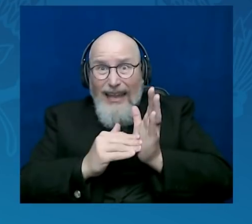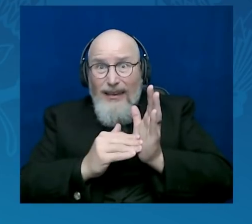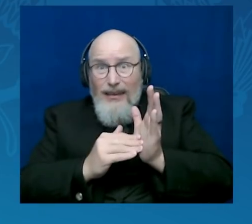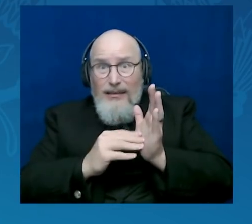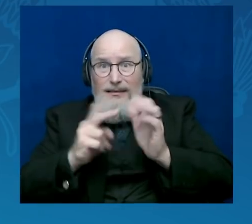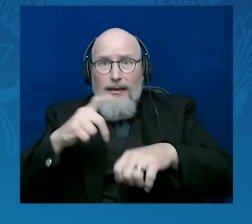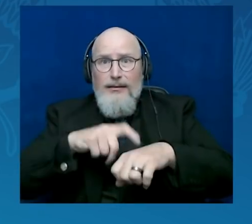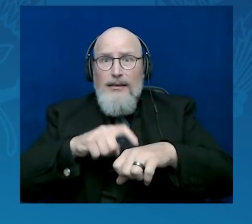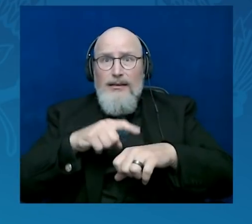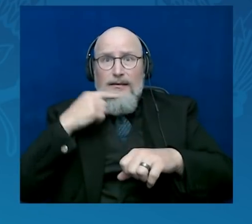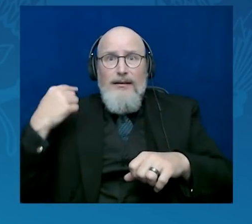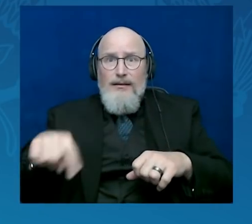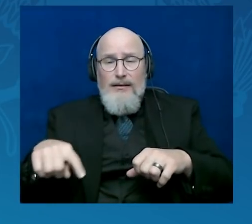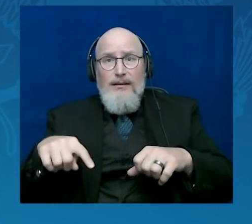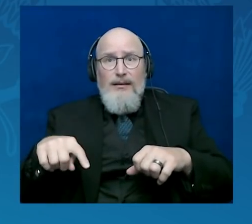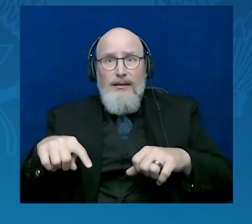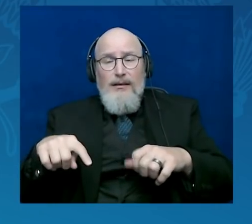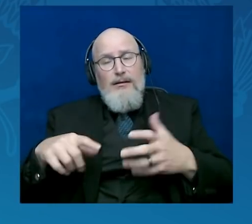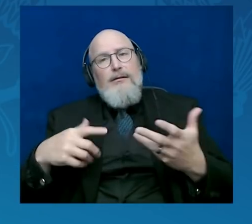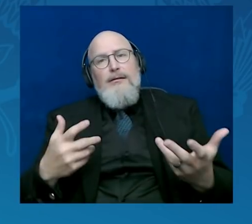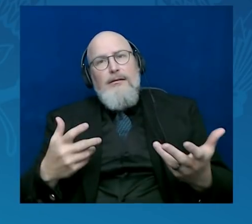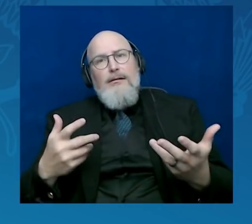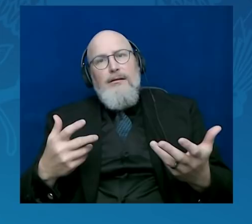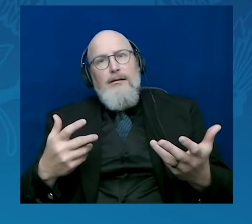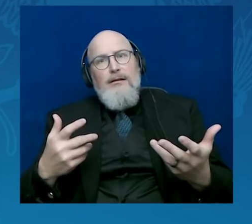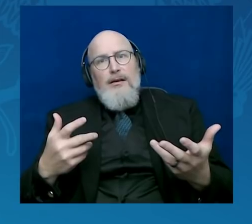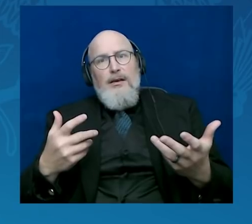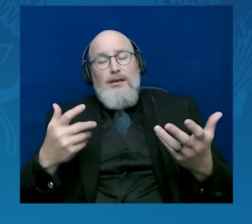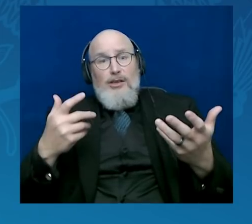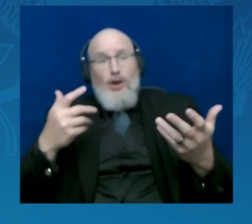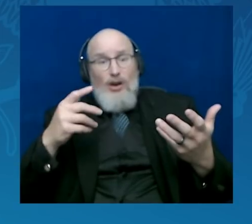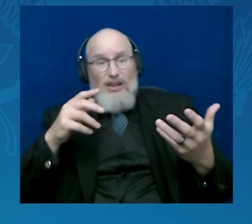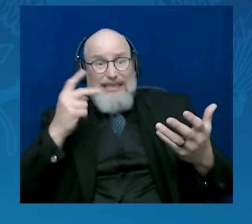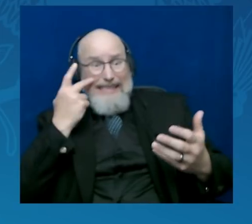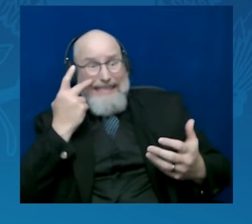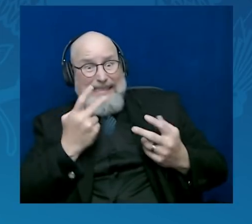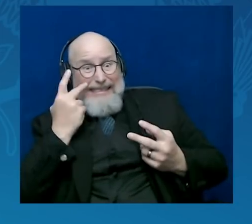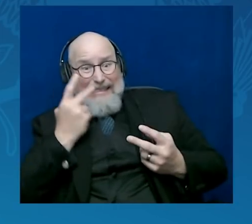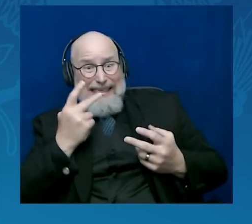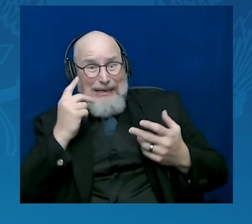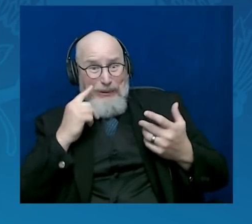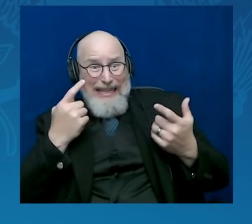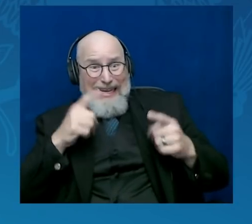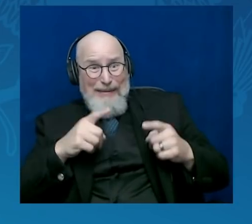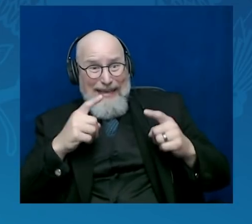And perhaps this is a moment, as life does present us with those moments,